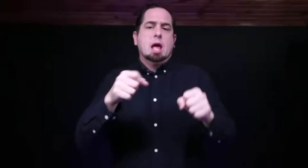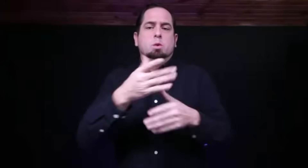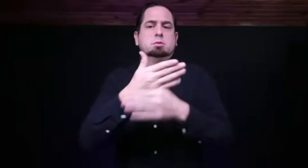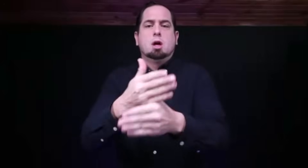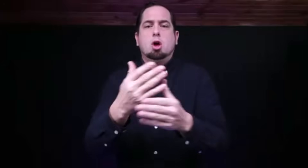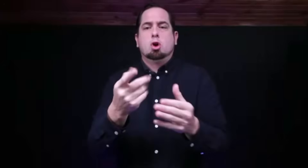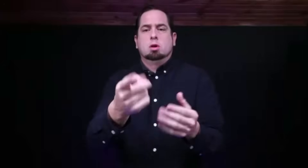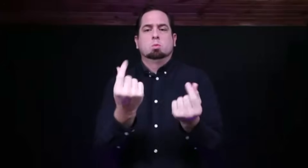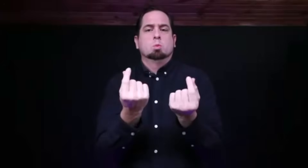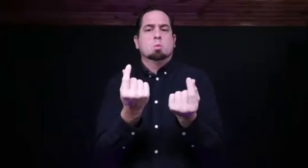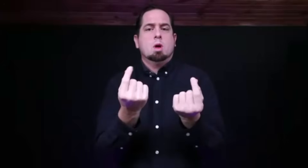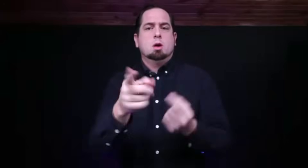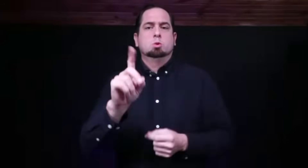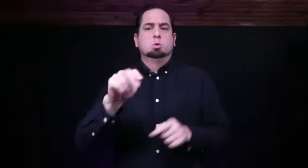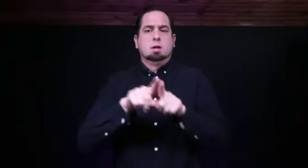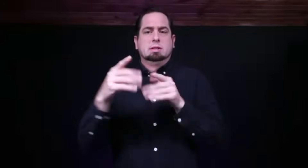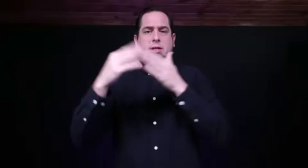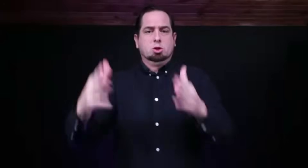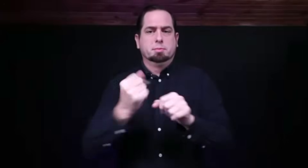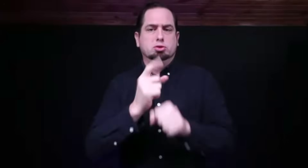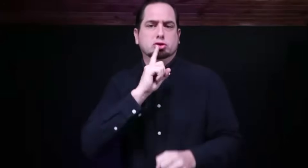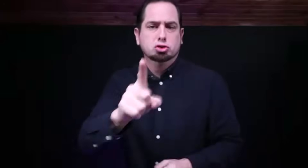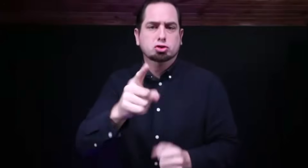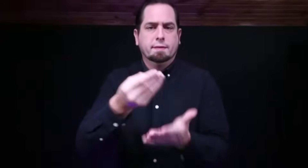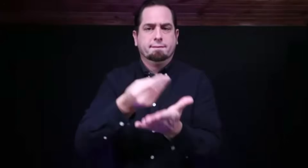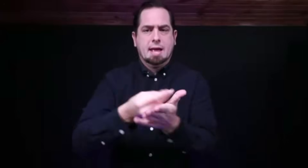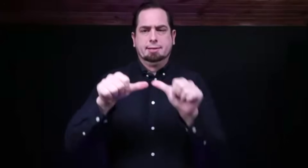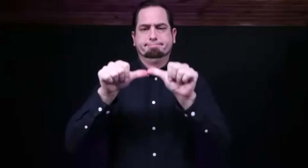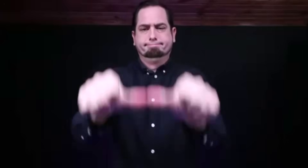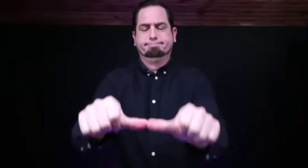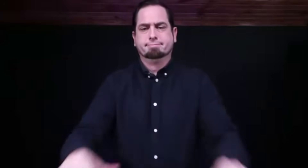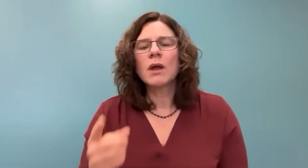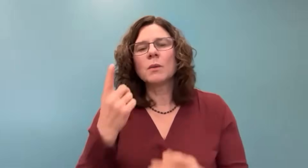Can you share what you’re doing as a leader to make sure that funding is consistent?